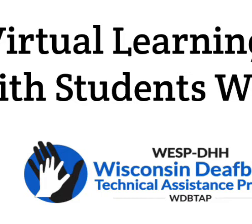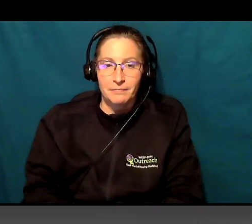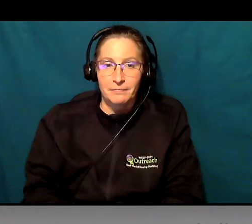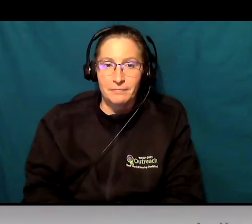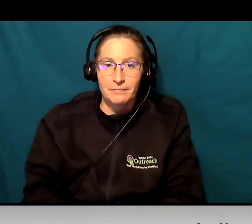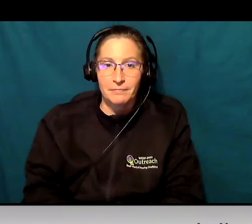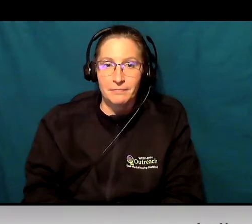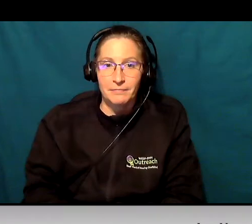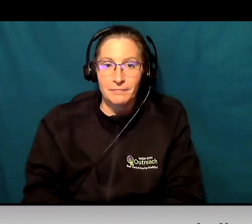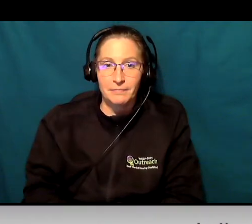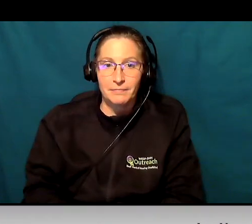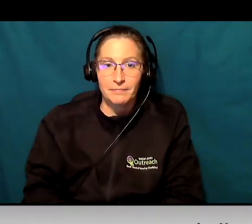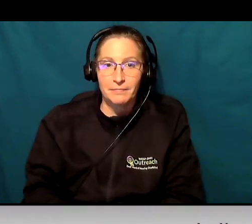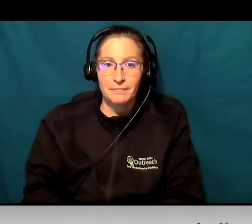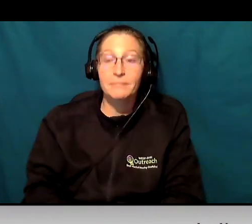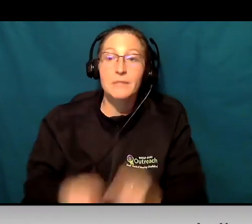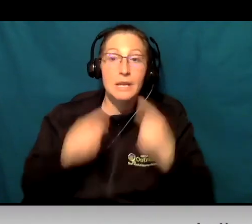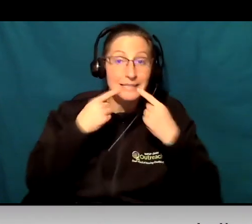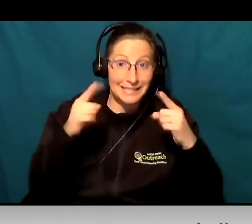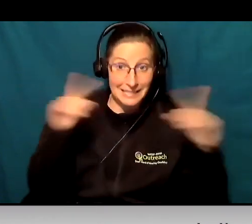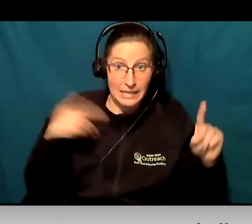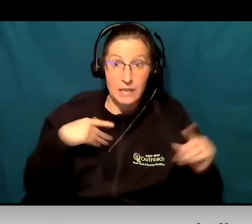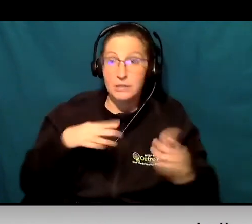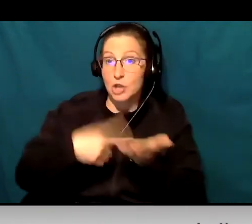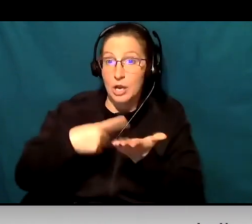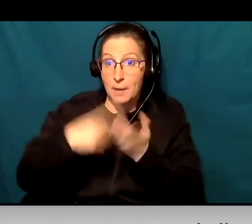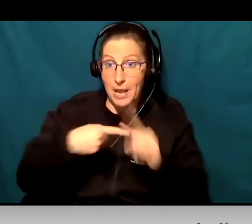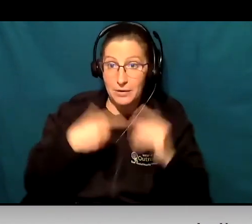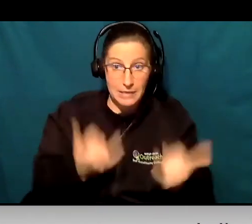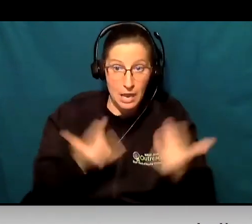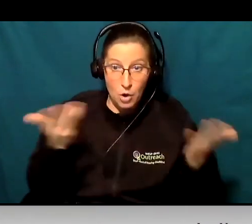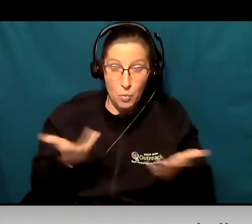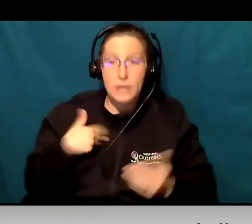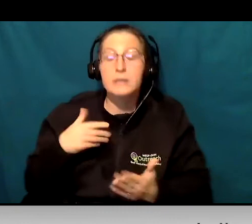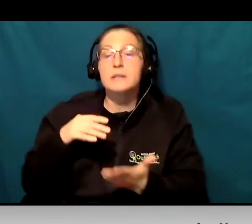The successes that I'm going to talk about now are with a student who's younger.